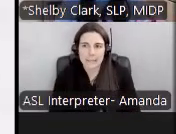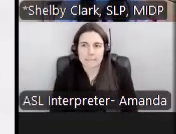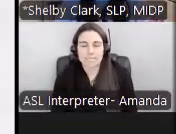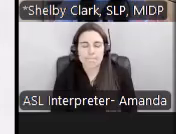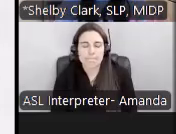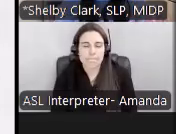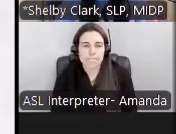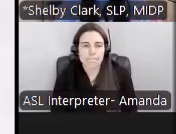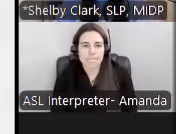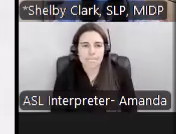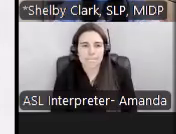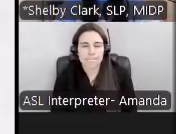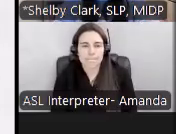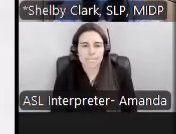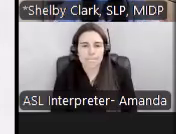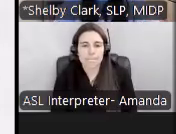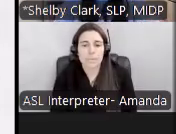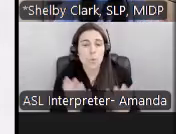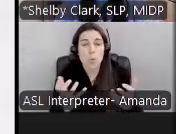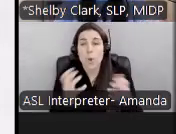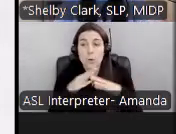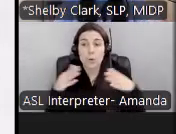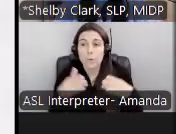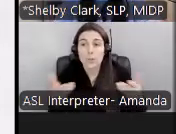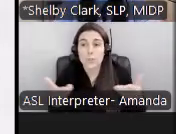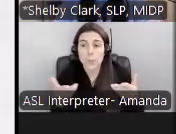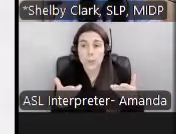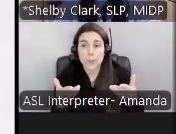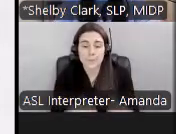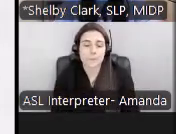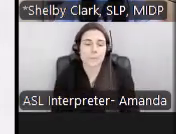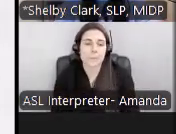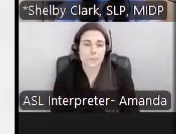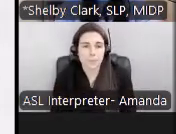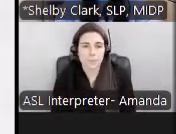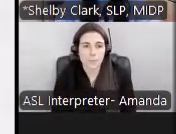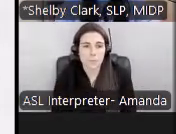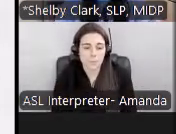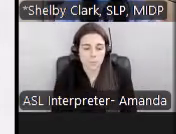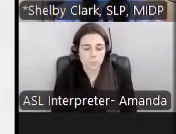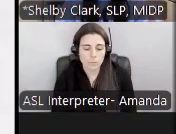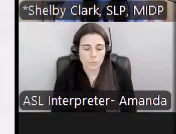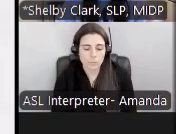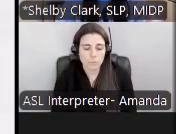So what do we want to focus on with Sophie? Hmm, we want to build those walls.